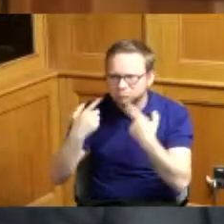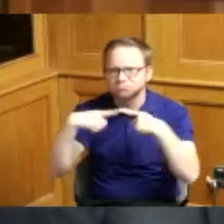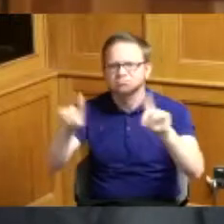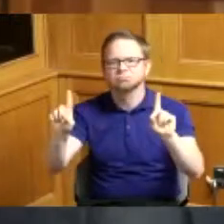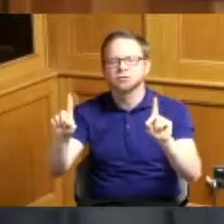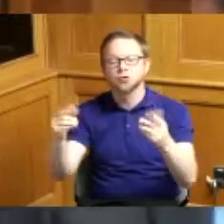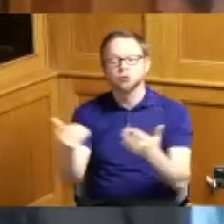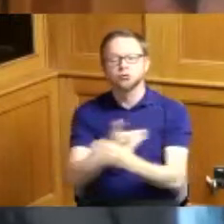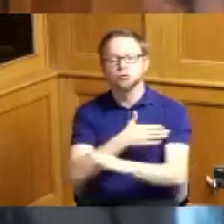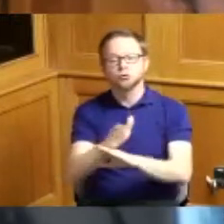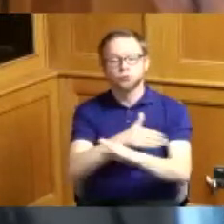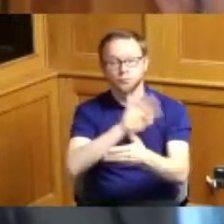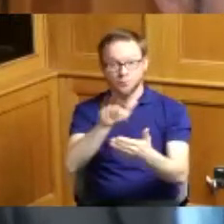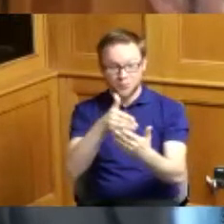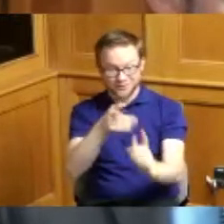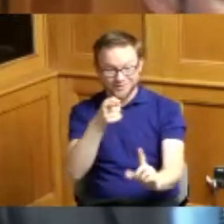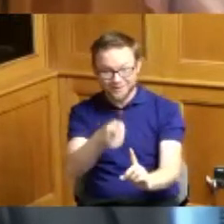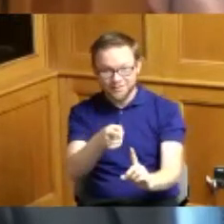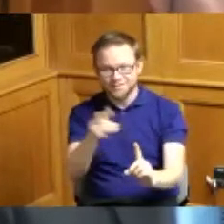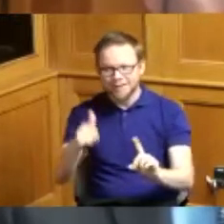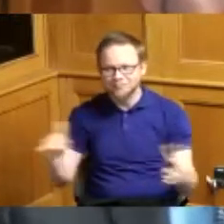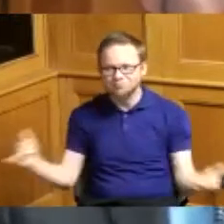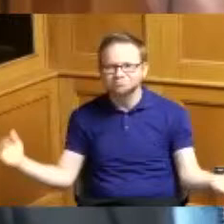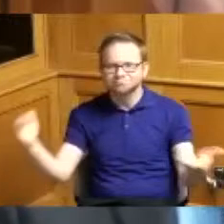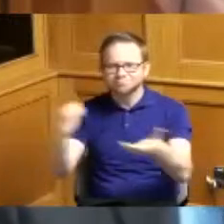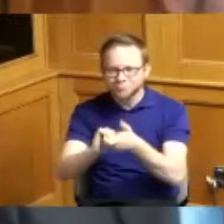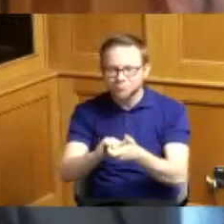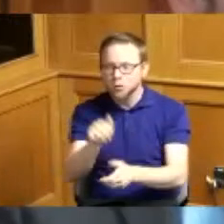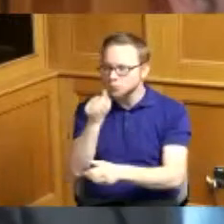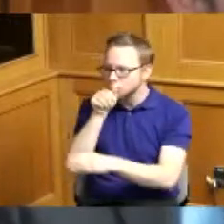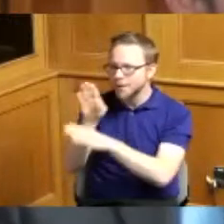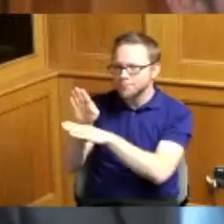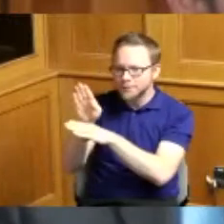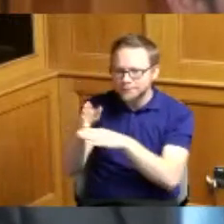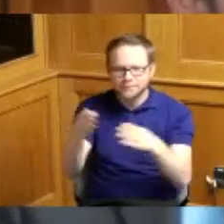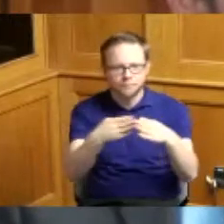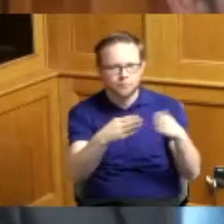center where which was a collaboration between the private sector and the public sector the city